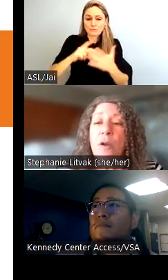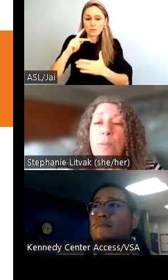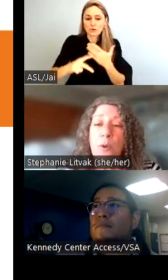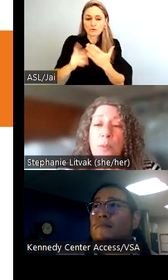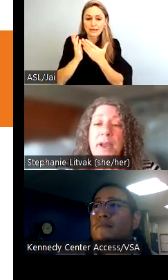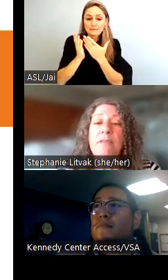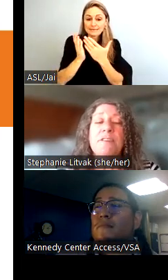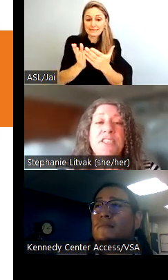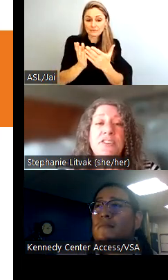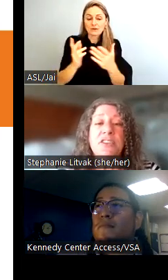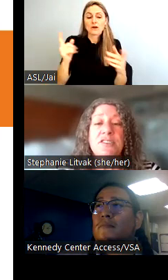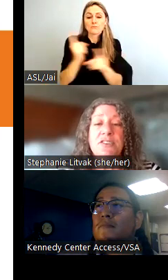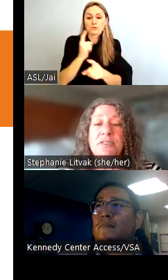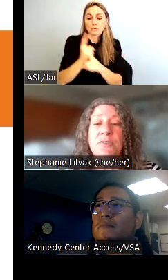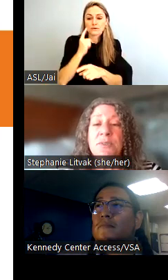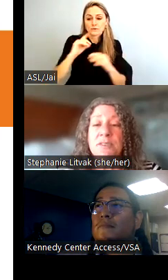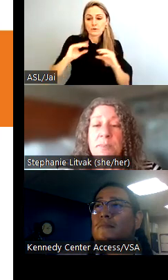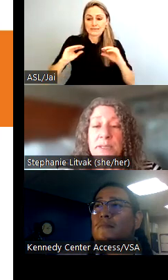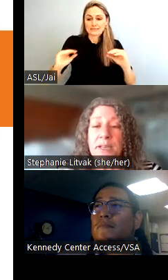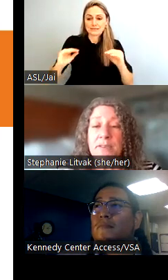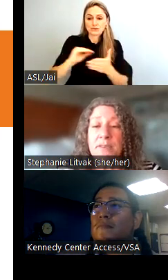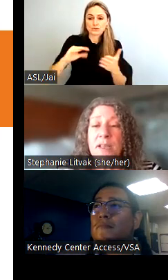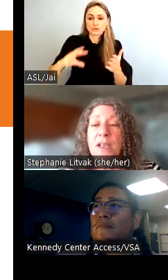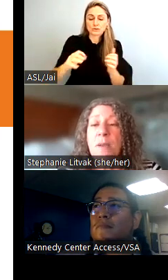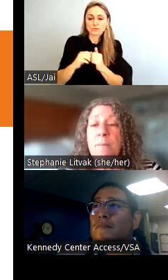appropriate for teaching students with disabilities.